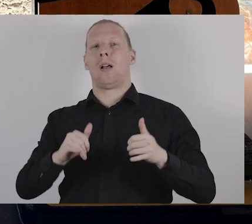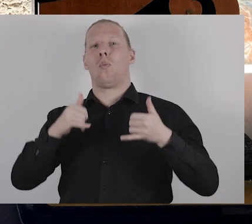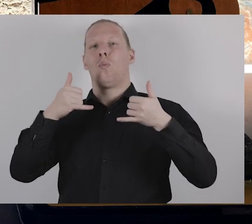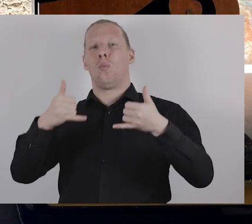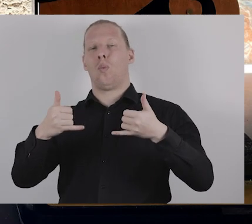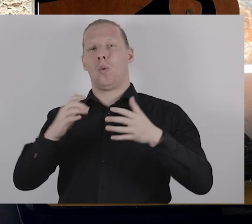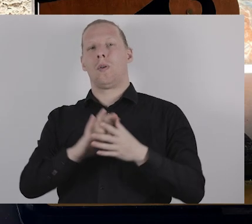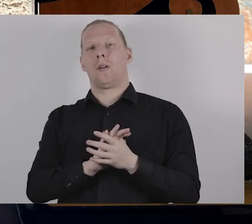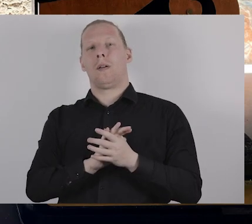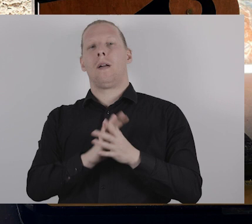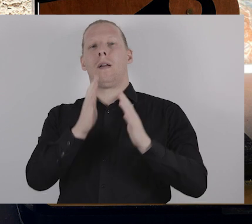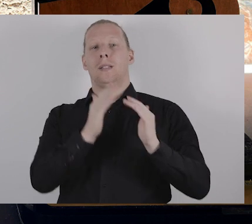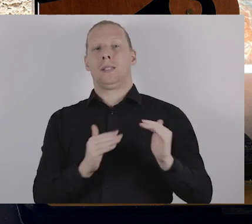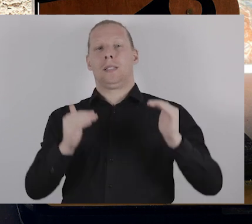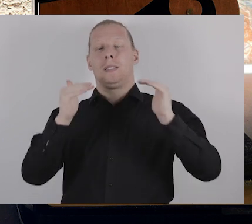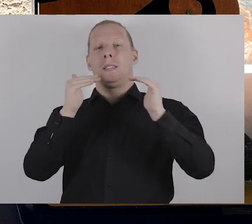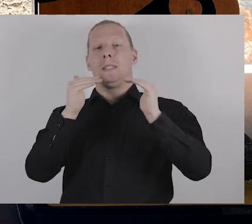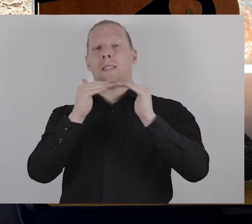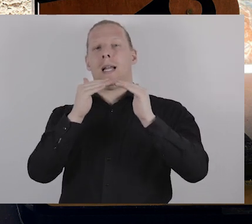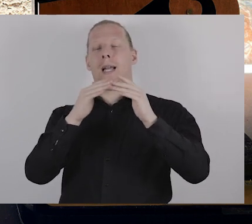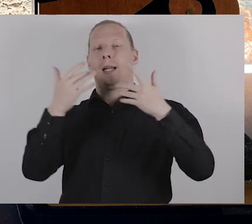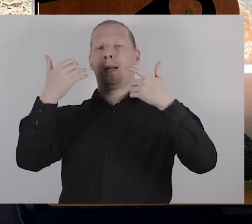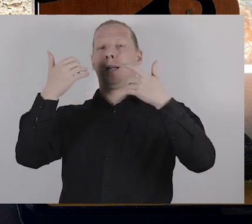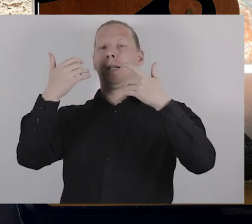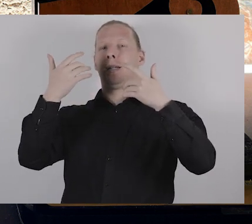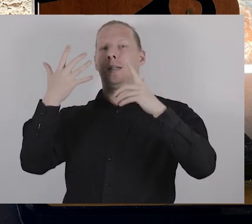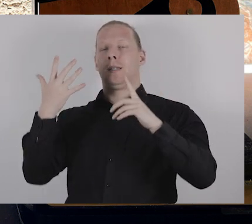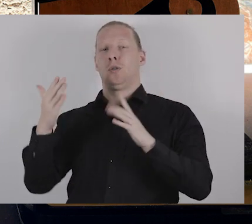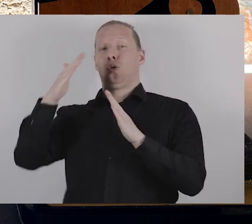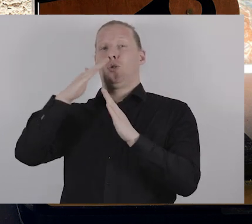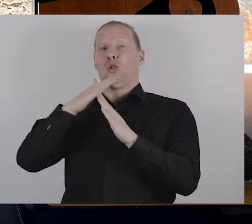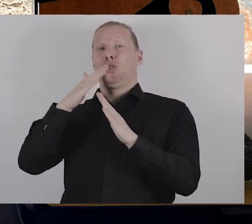the memorial award for the late Te Arikinui Dame Te Atairangikaahu.